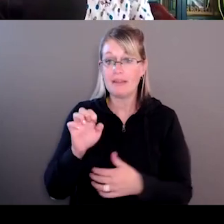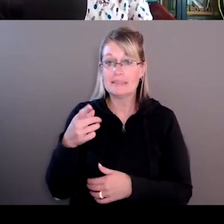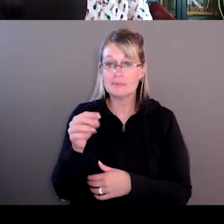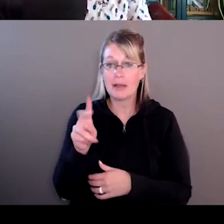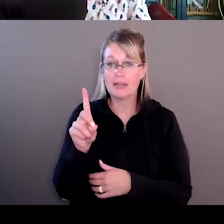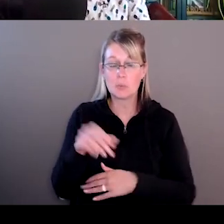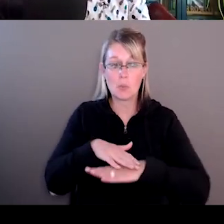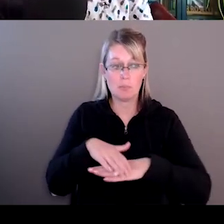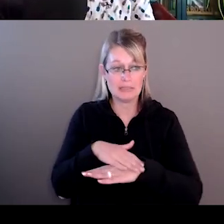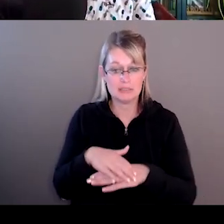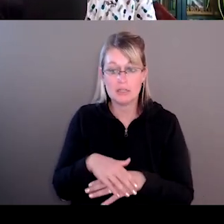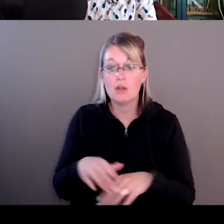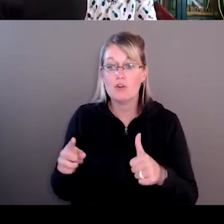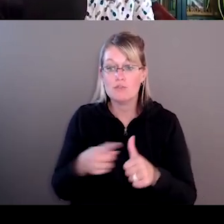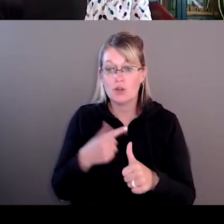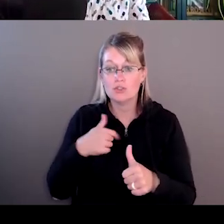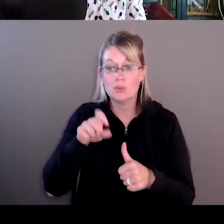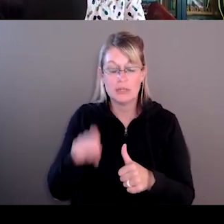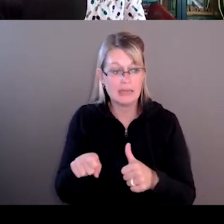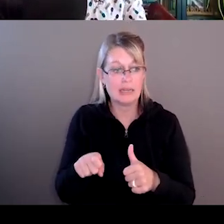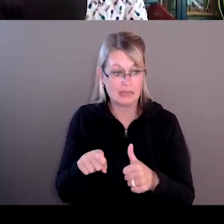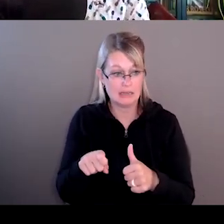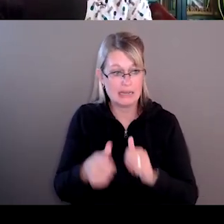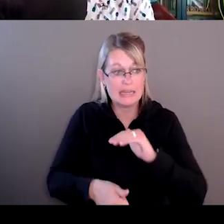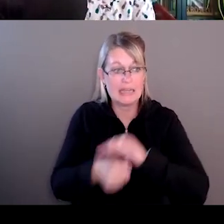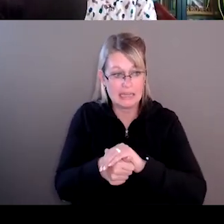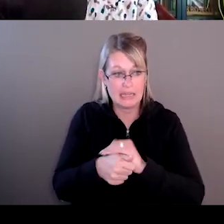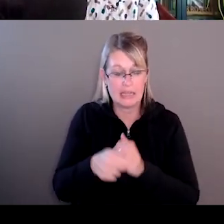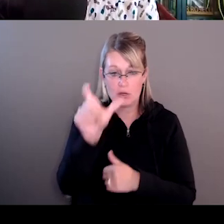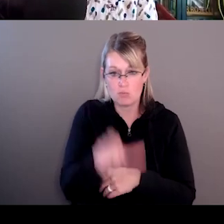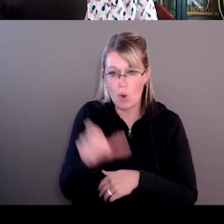you need a bunch of hidden rows. Those hidden rows match the rest of the table structure.